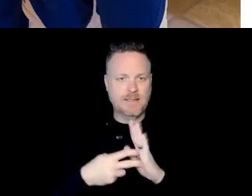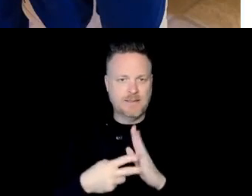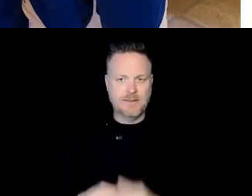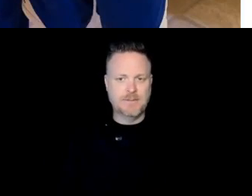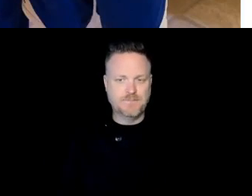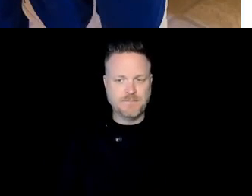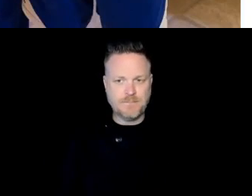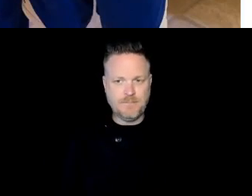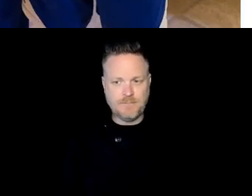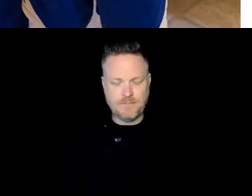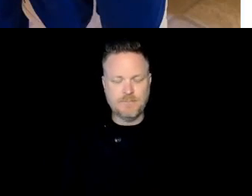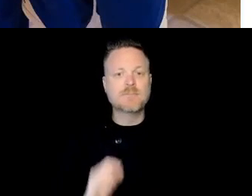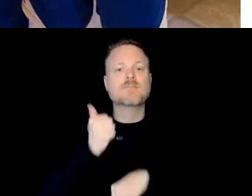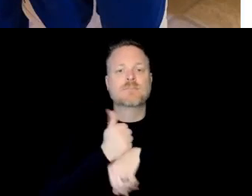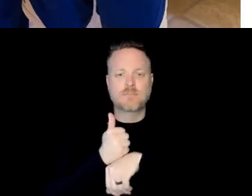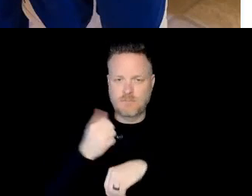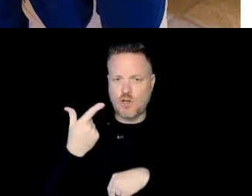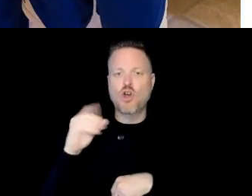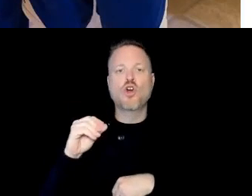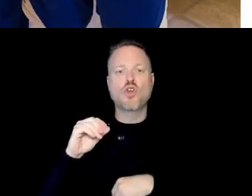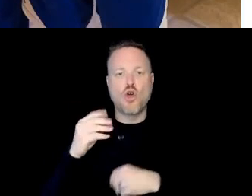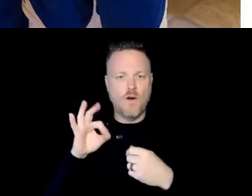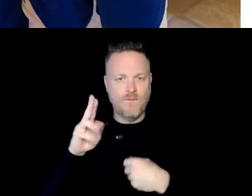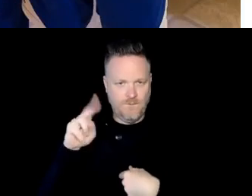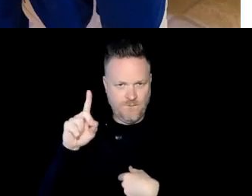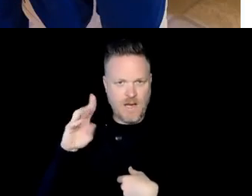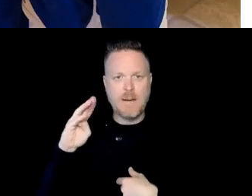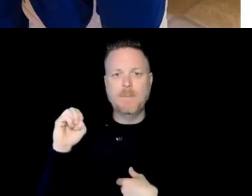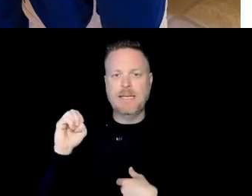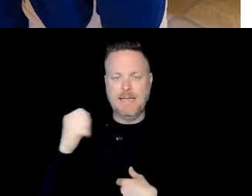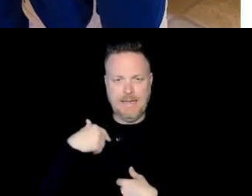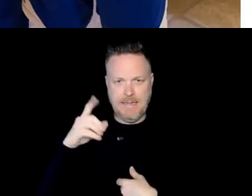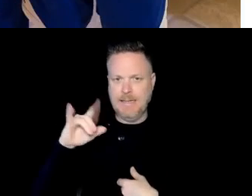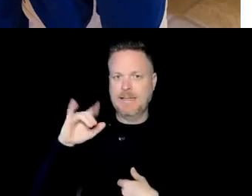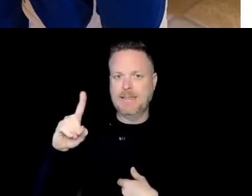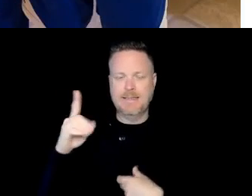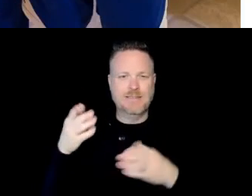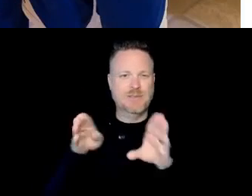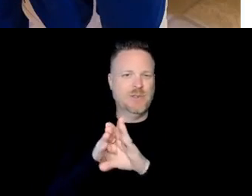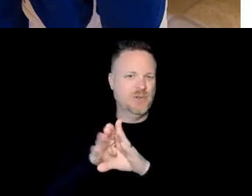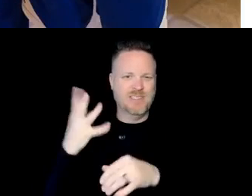I did set up a go fund me whenever all this happened. It was since closed. One of my friends